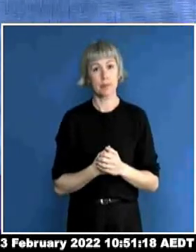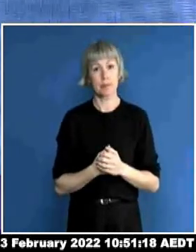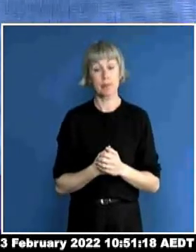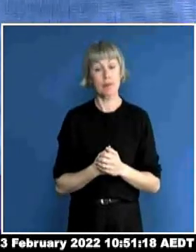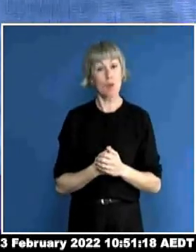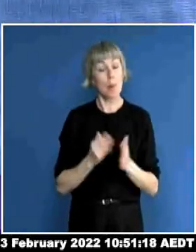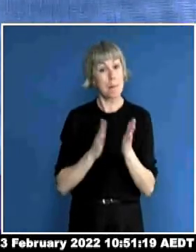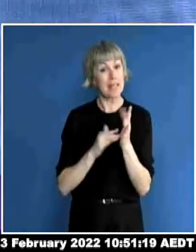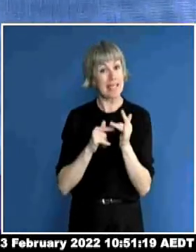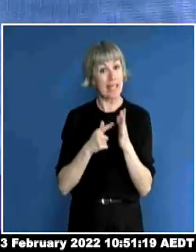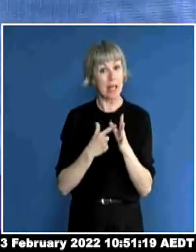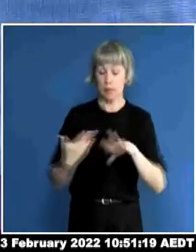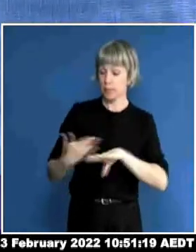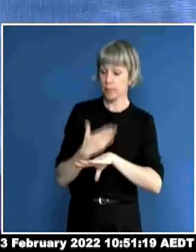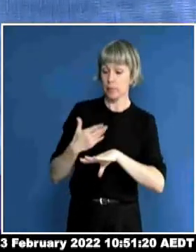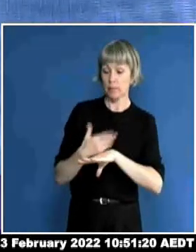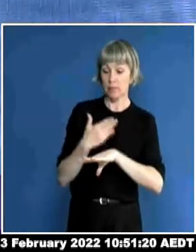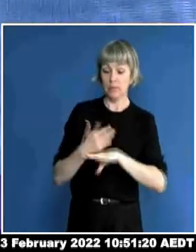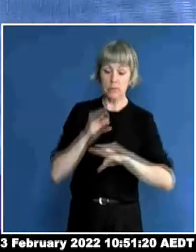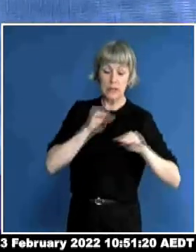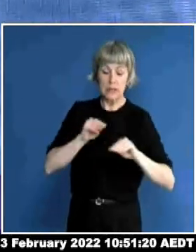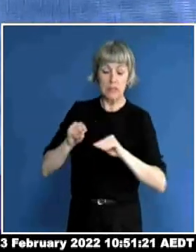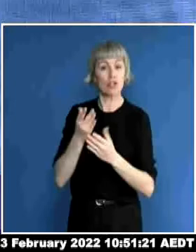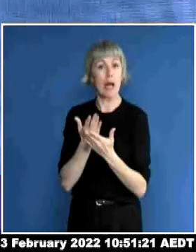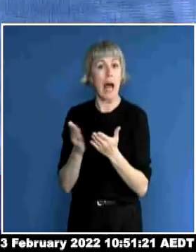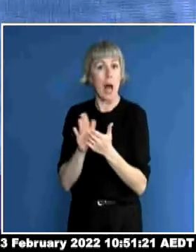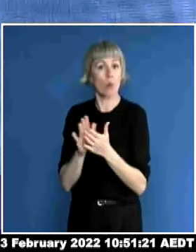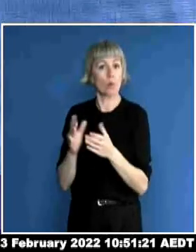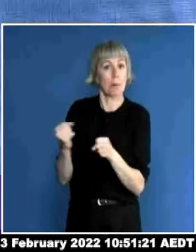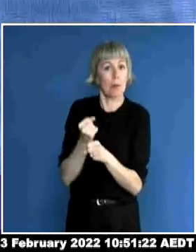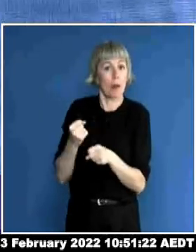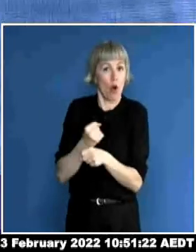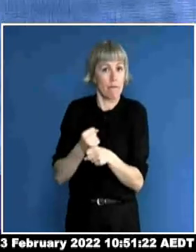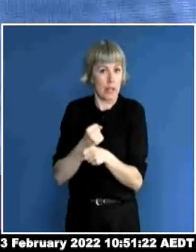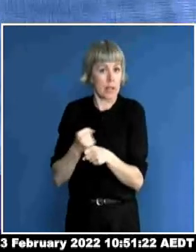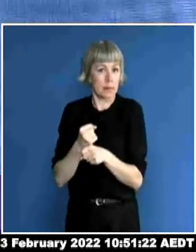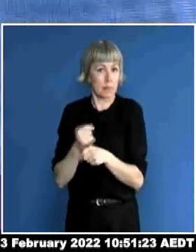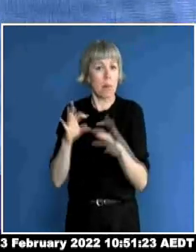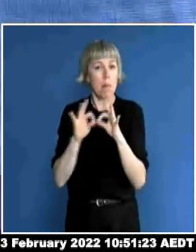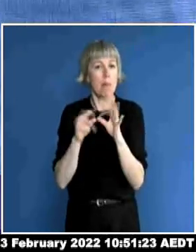trainer. But she will tell you about her concerns about the lack of structure in the